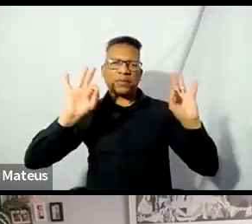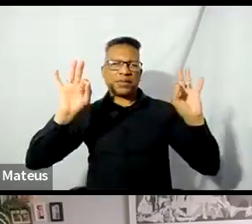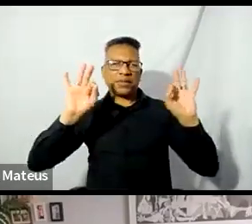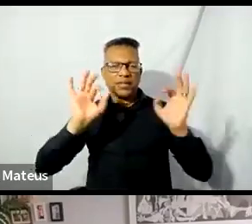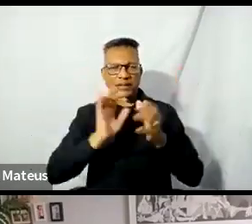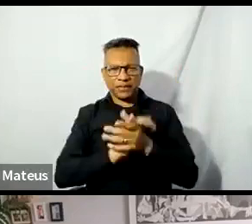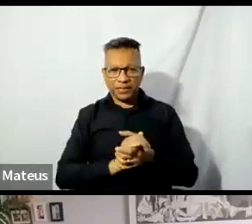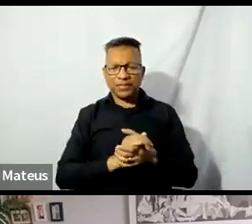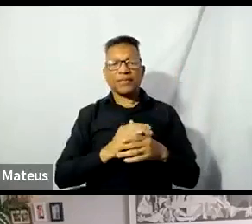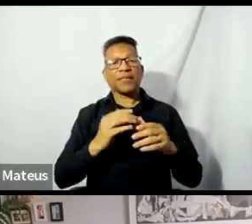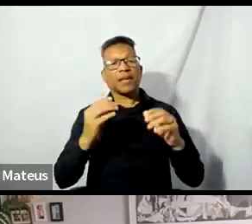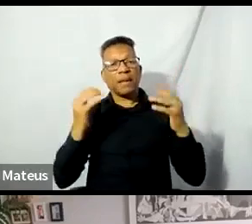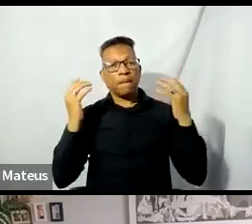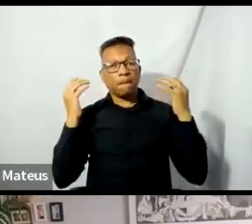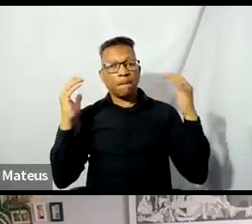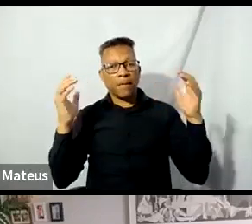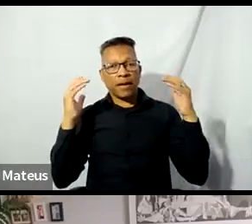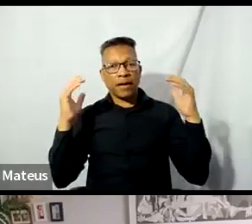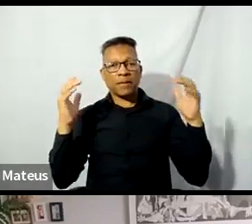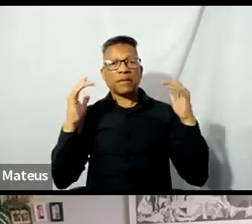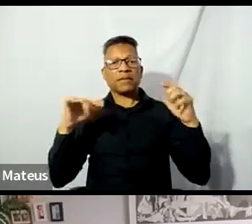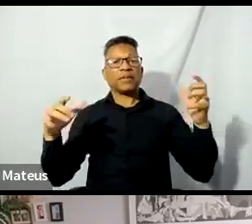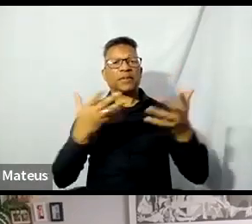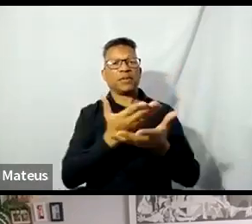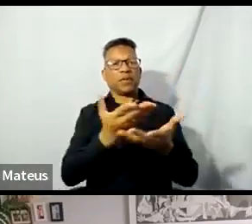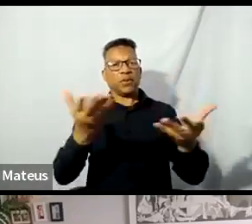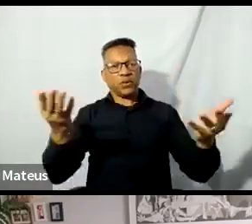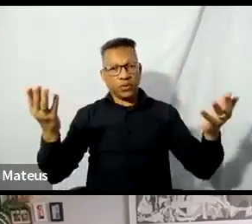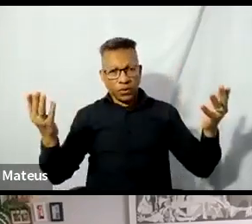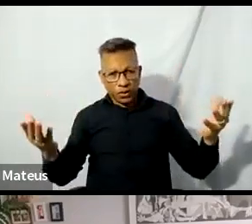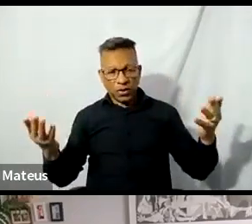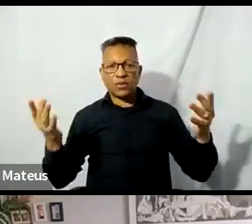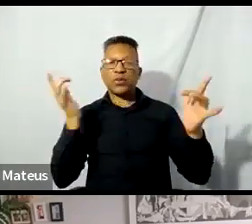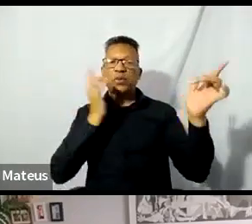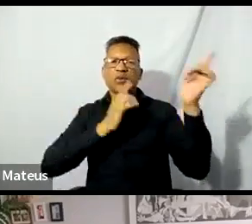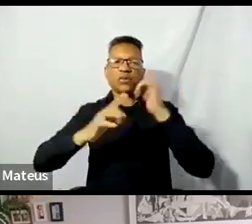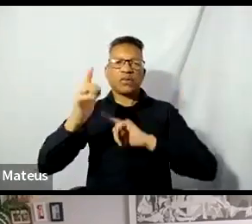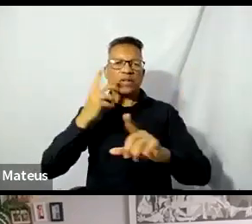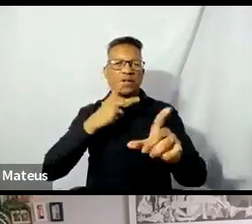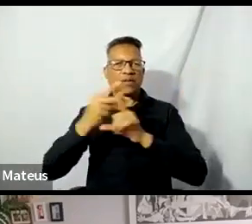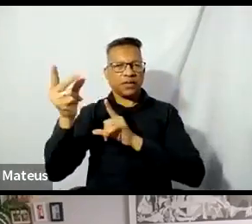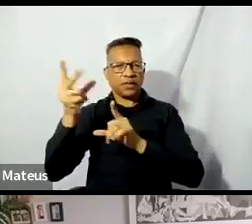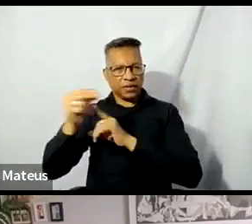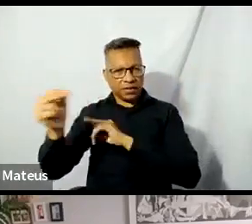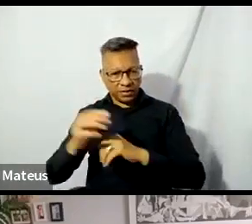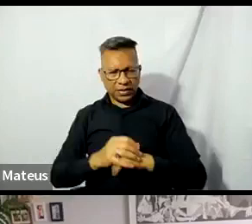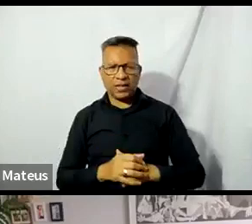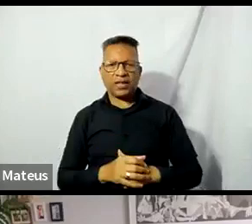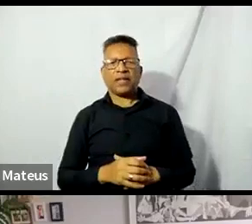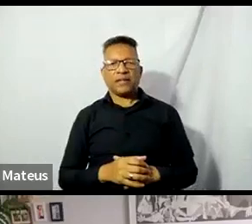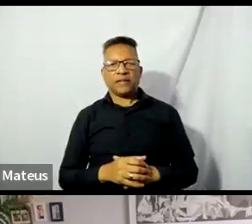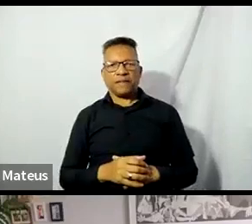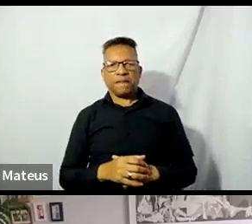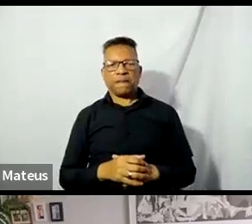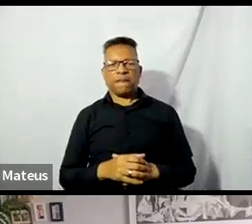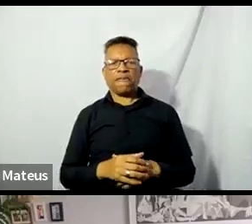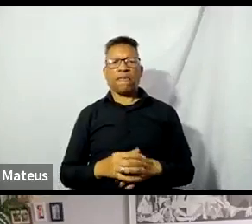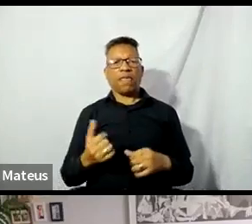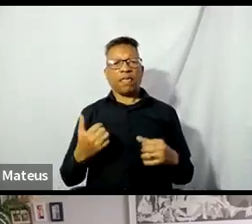and congratulations to you all to you all for for this great victory ! if only we could have something